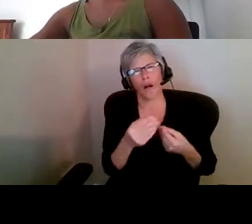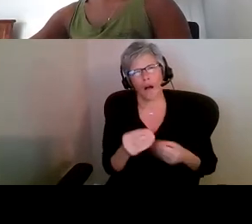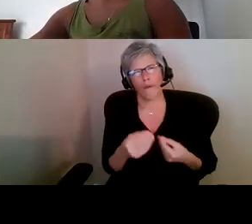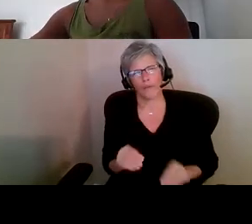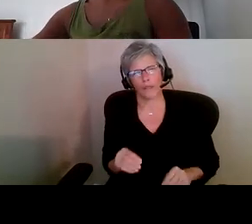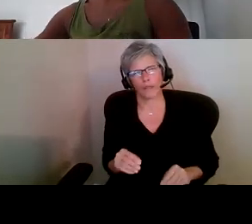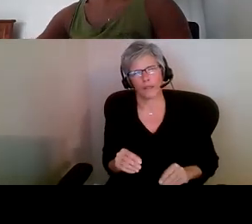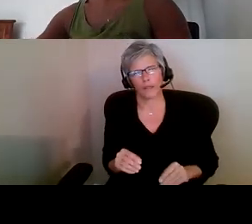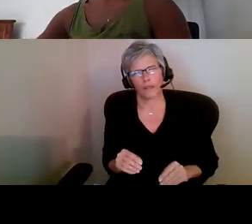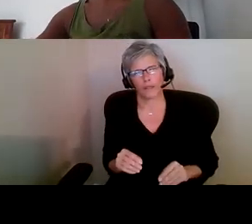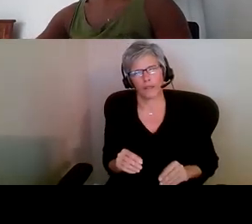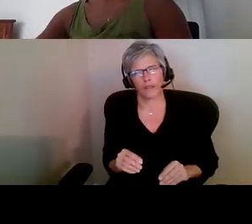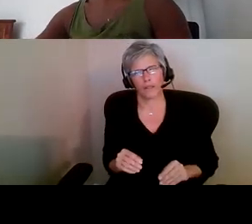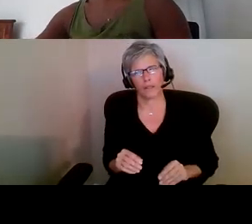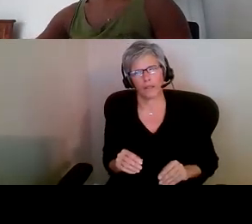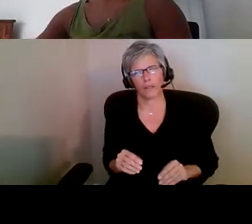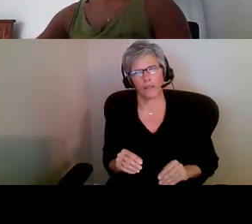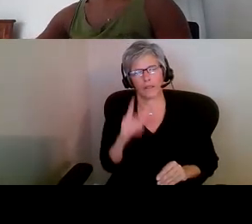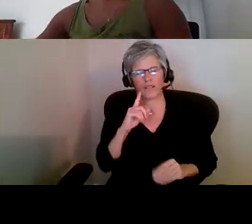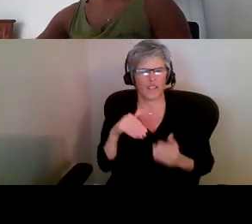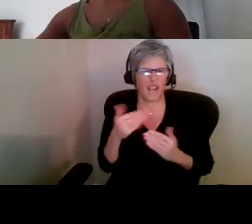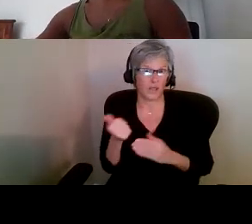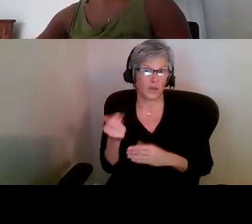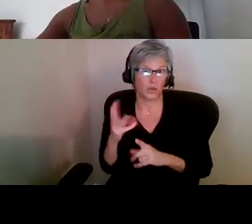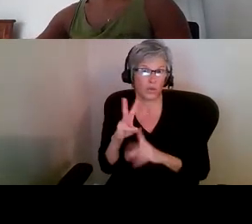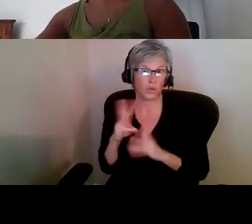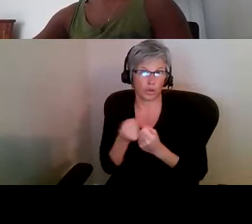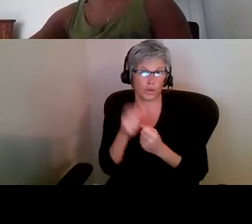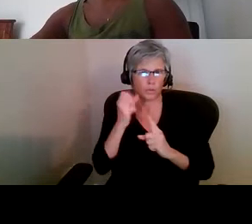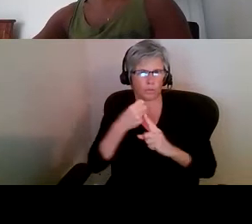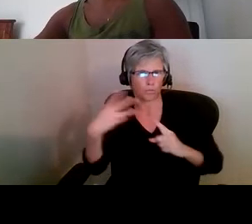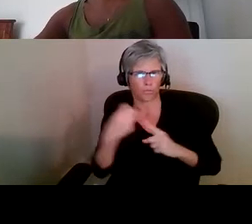over the the next few workshops, but for you to be able to just have some summary of the